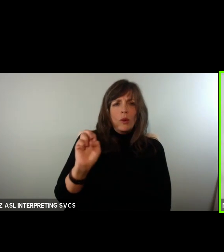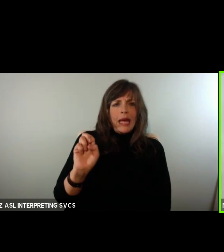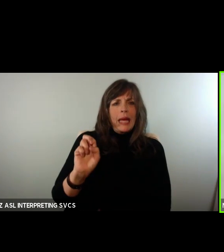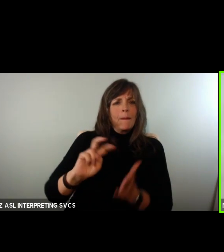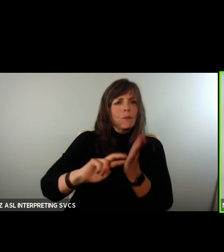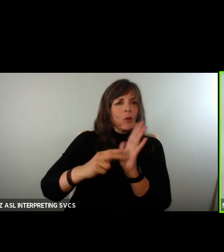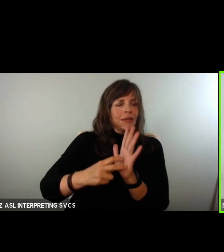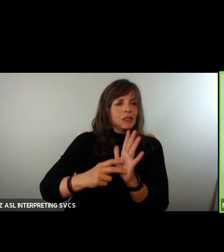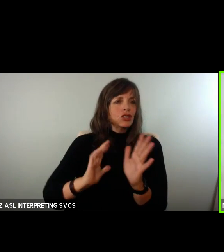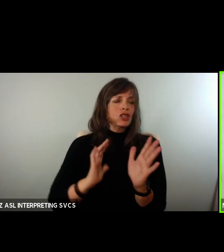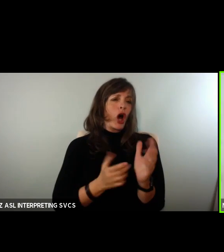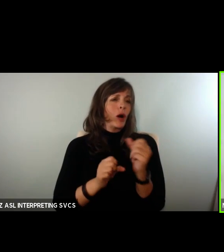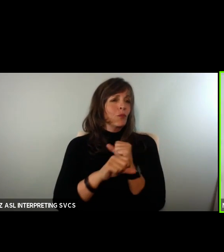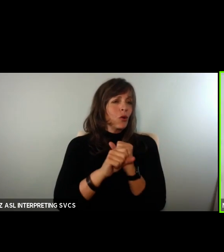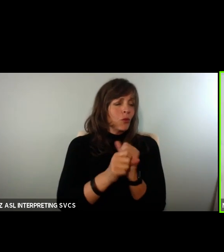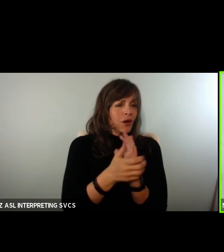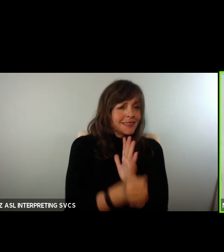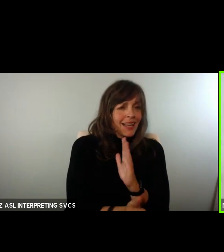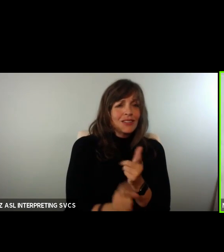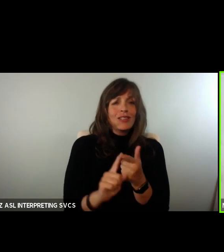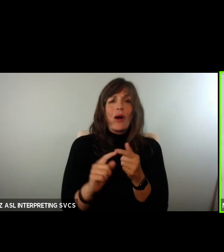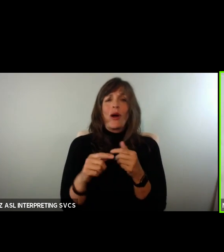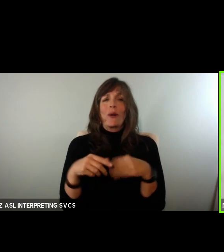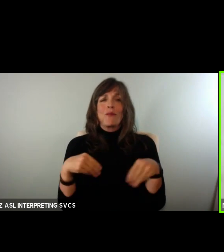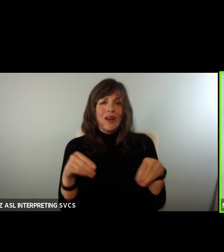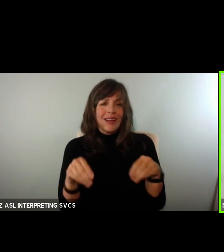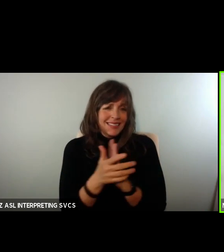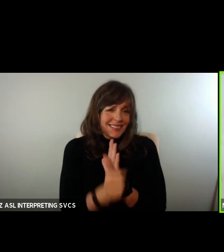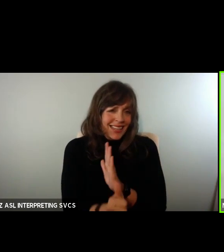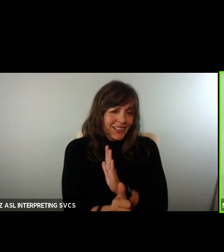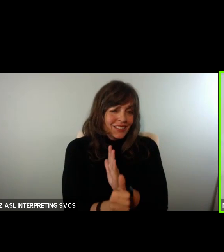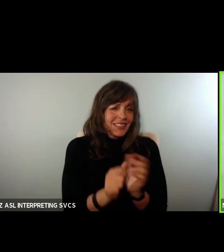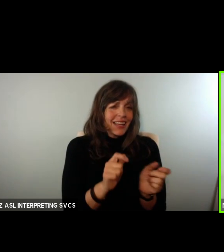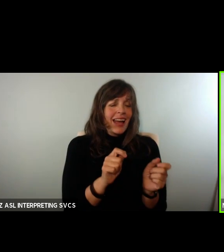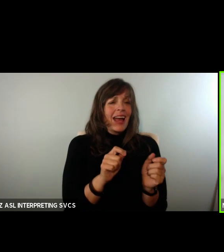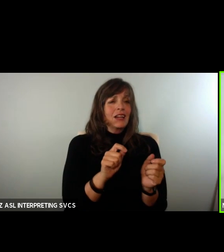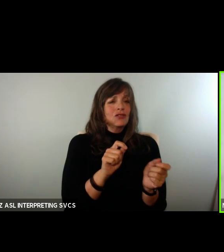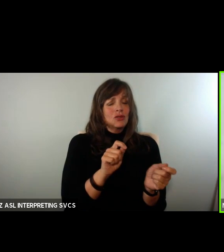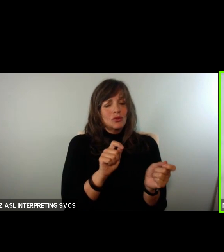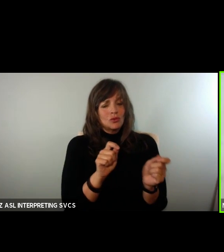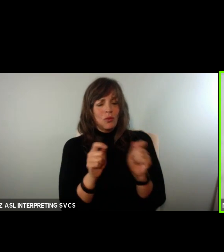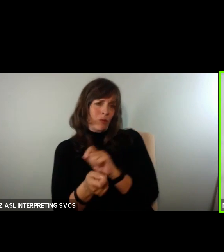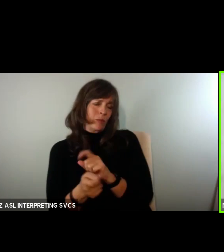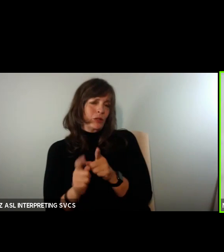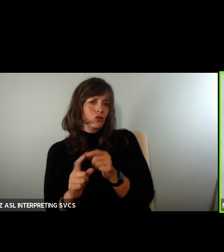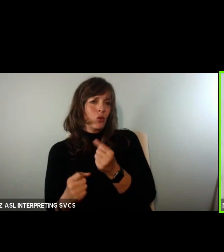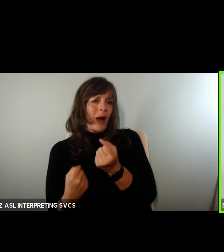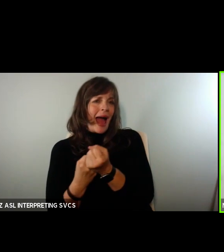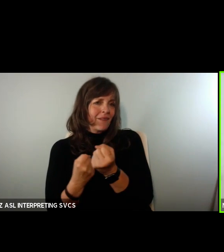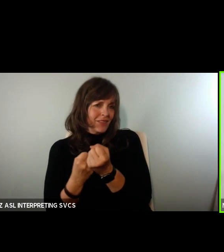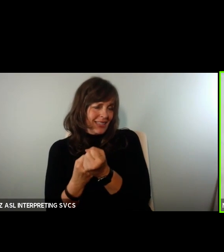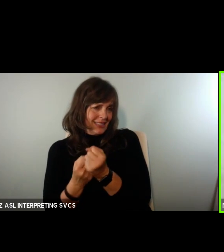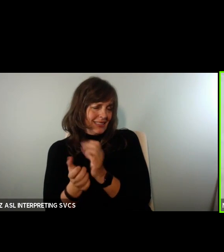our promoting skills and our marketing skills to advocacy skills. We to advocate for ourselves on a personal level.